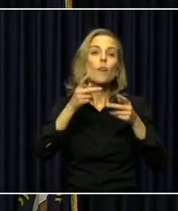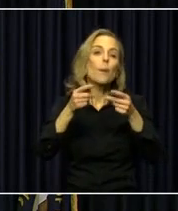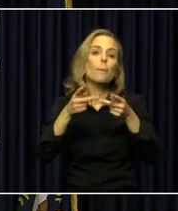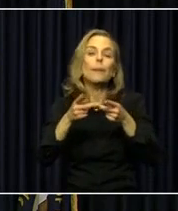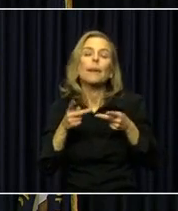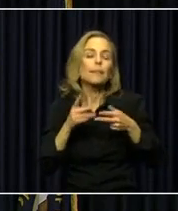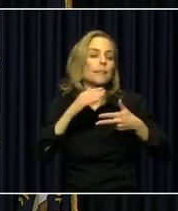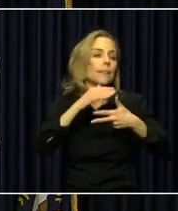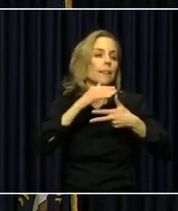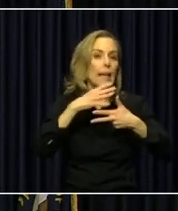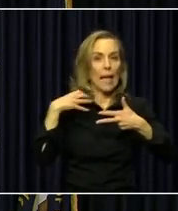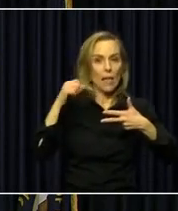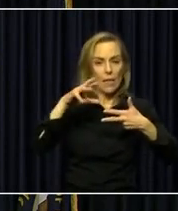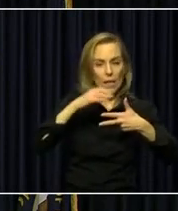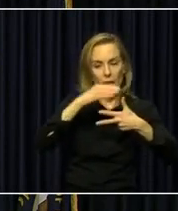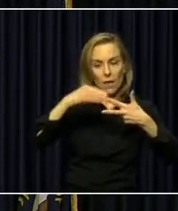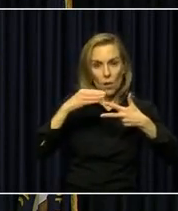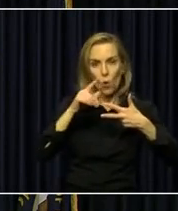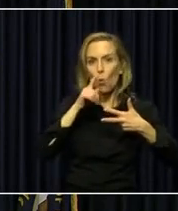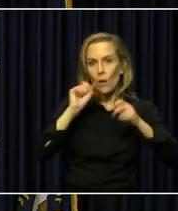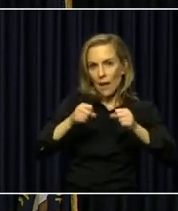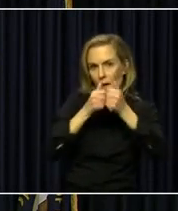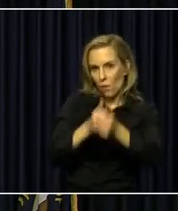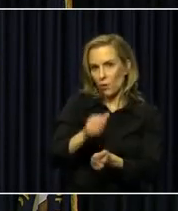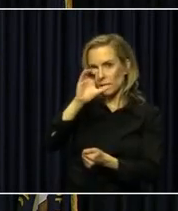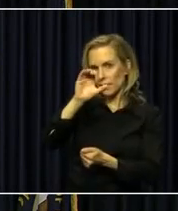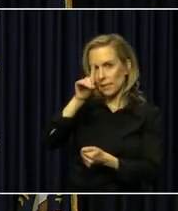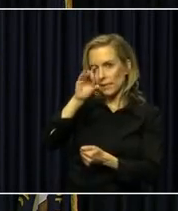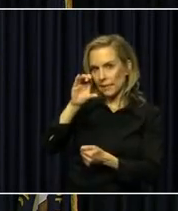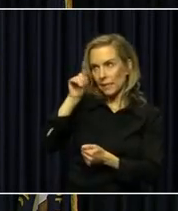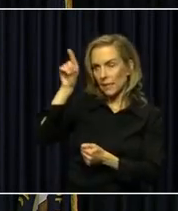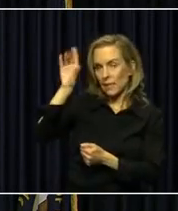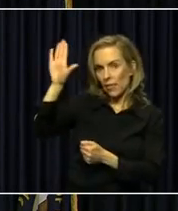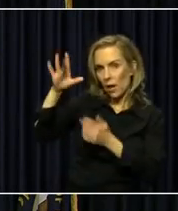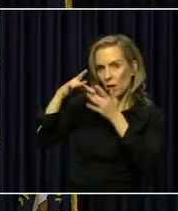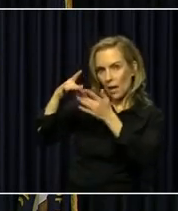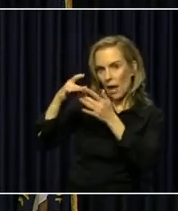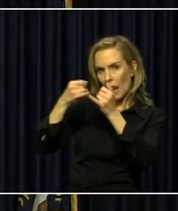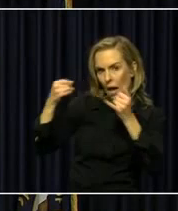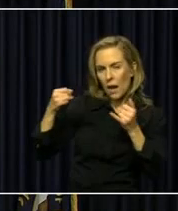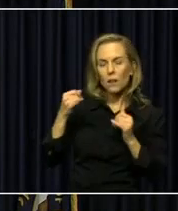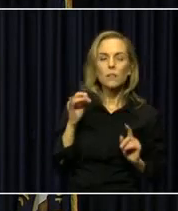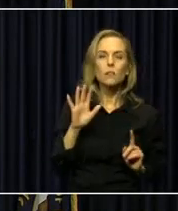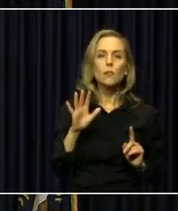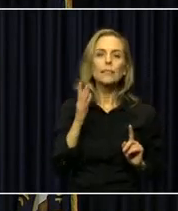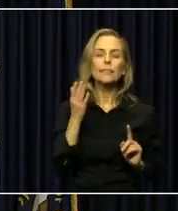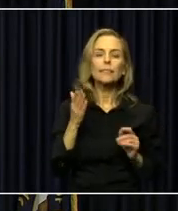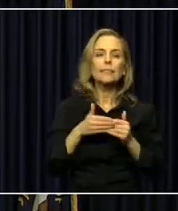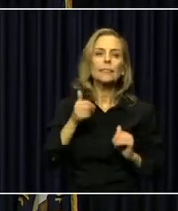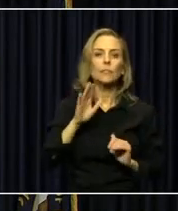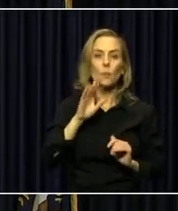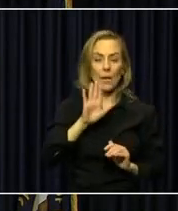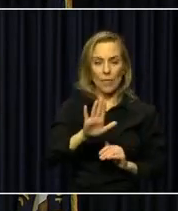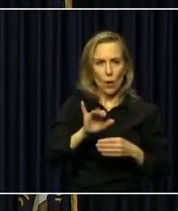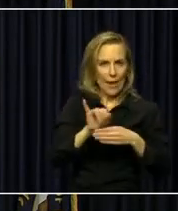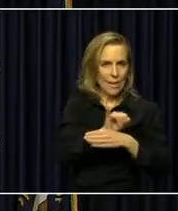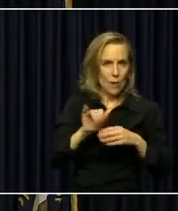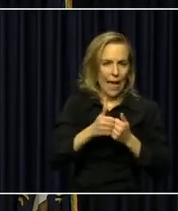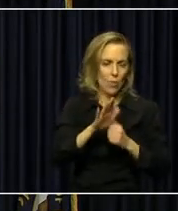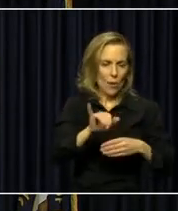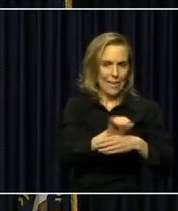WHO WANT TO REOPEN THE ECONOMY.